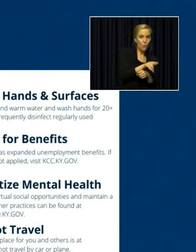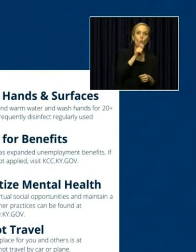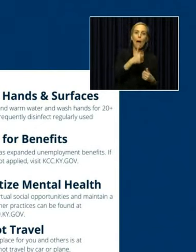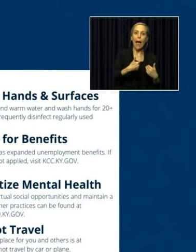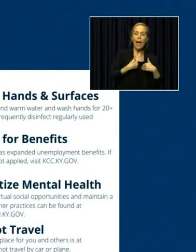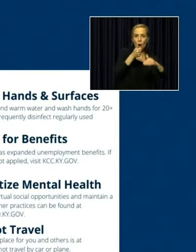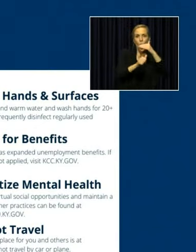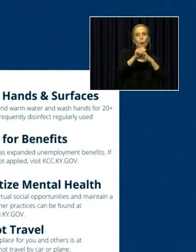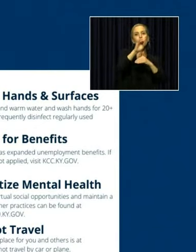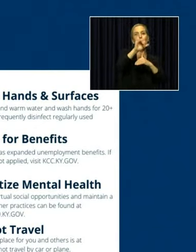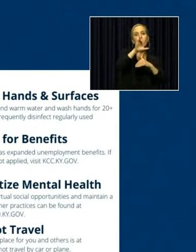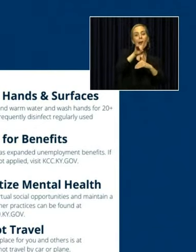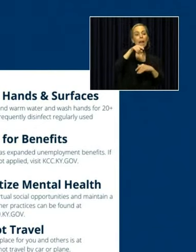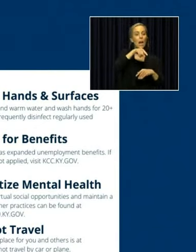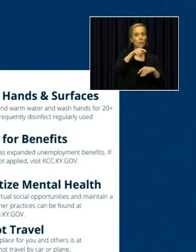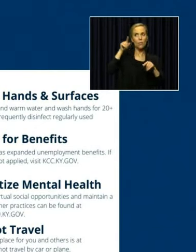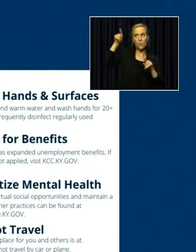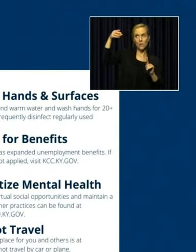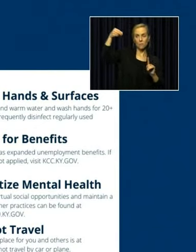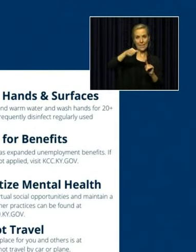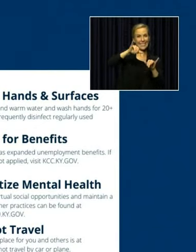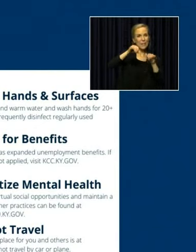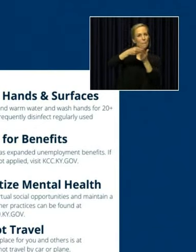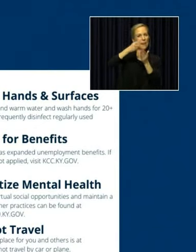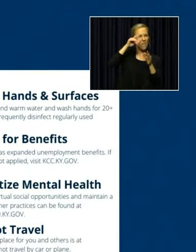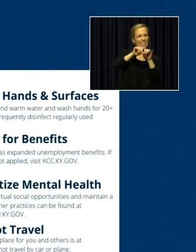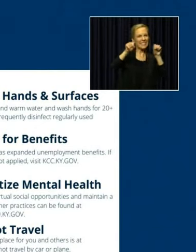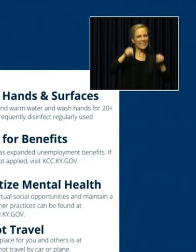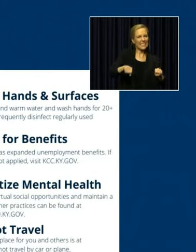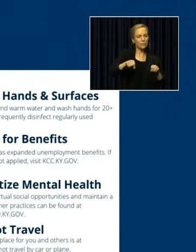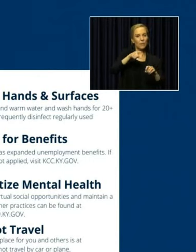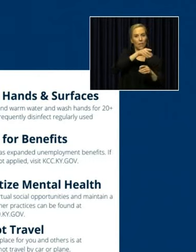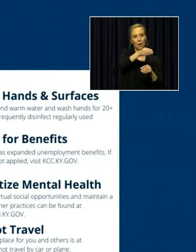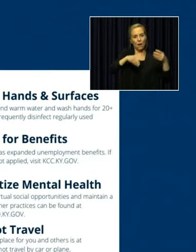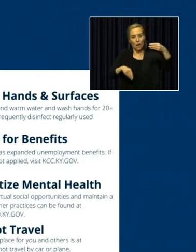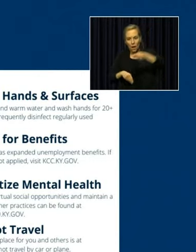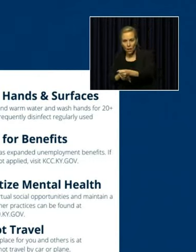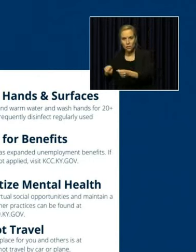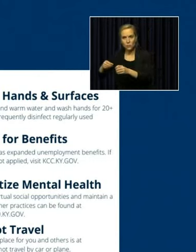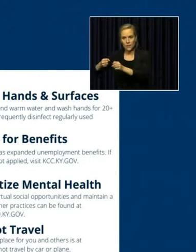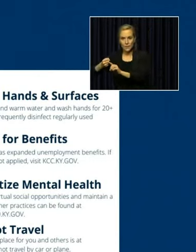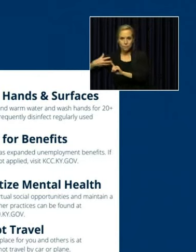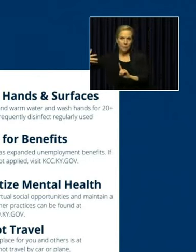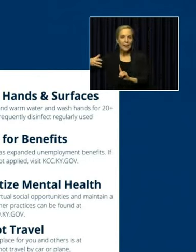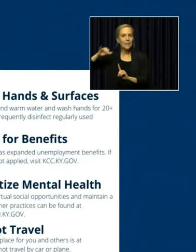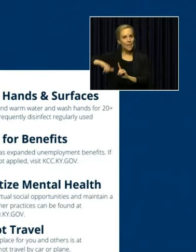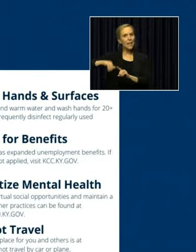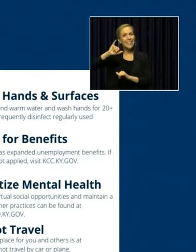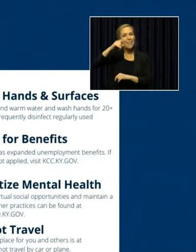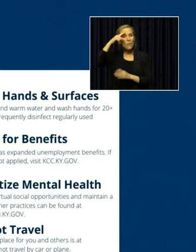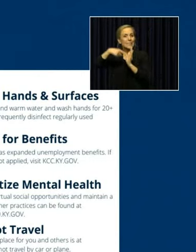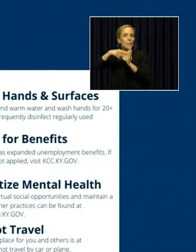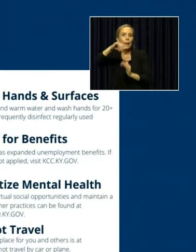THAT WE ARE ALL DOING OUR PART. WE'VE TOLD A NUMBER OF EXAMPLES